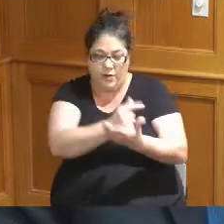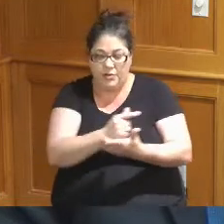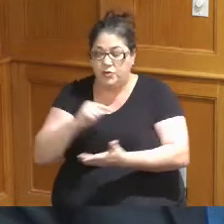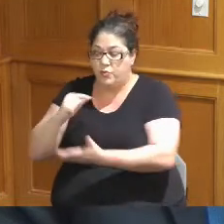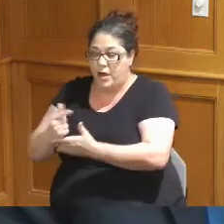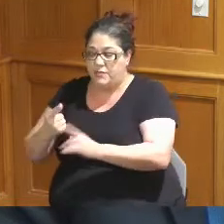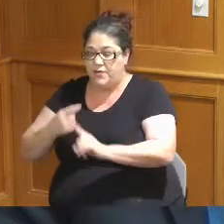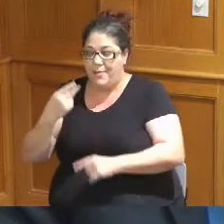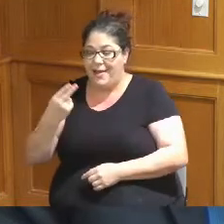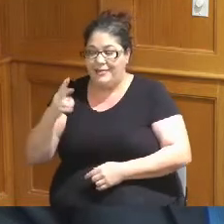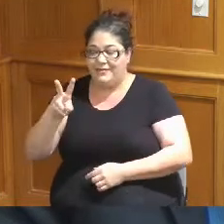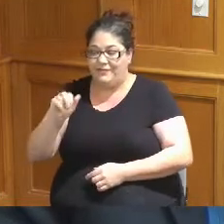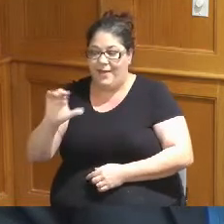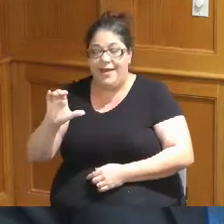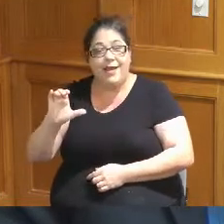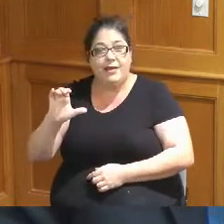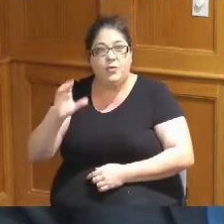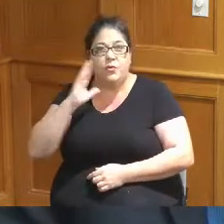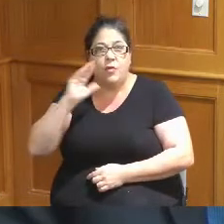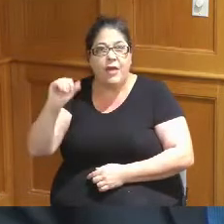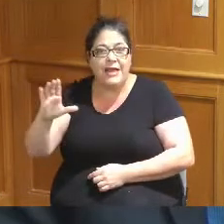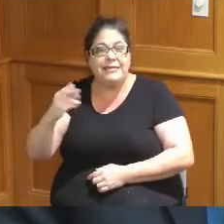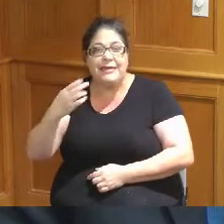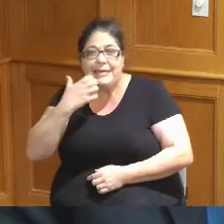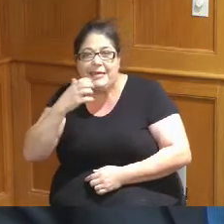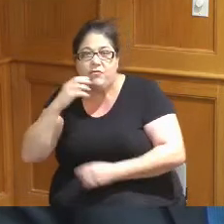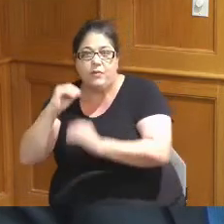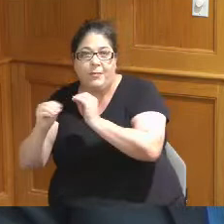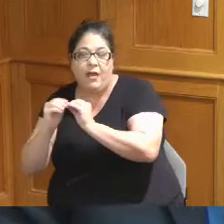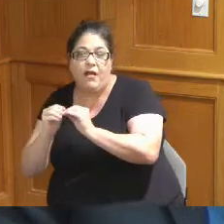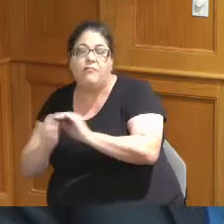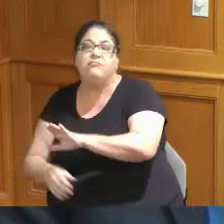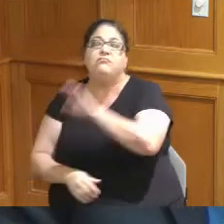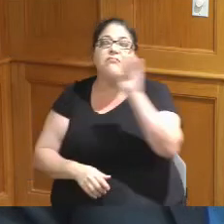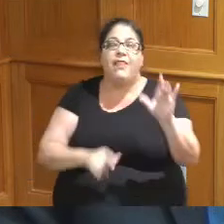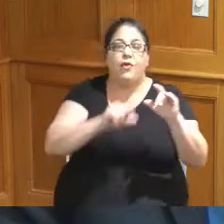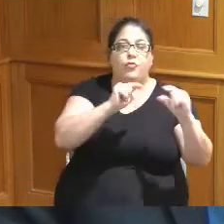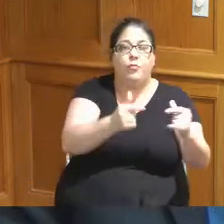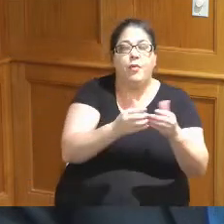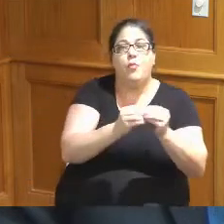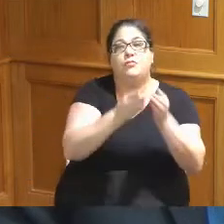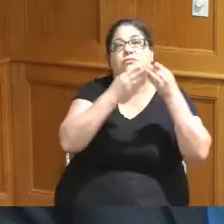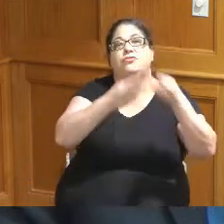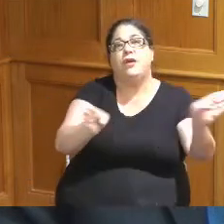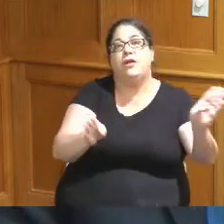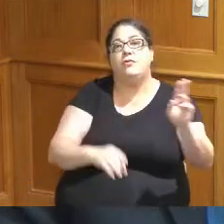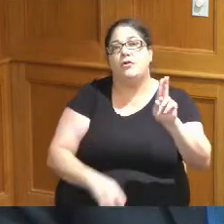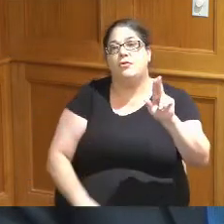HVAC program the other graduates were from a more generalized program that the Urban League host to